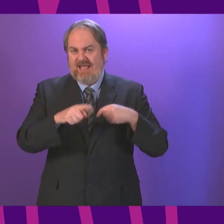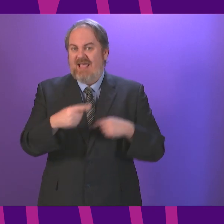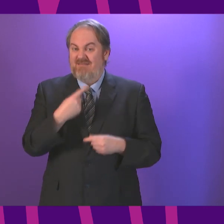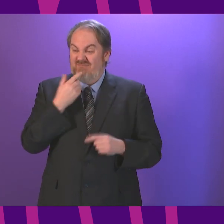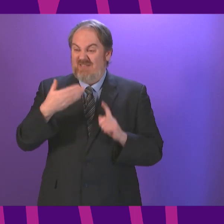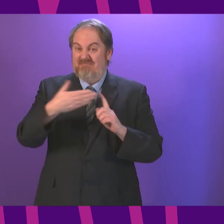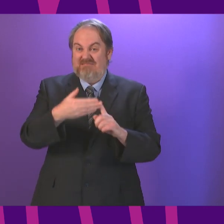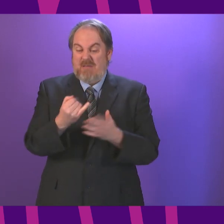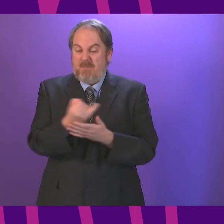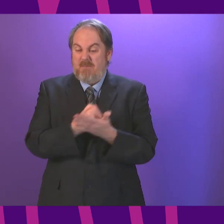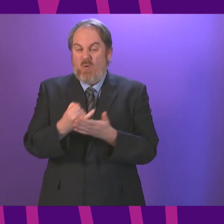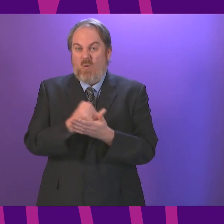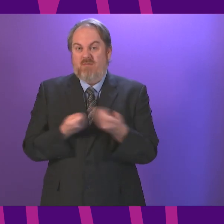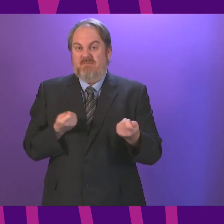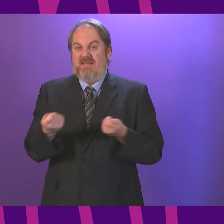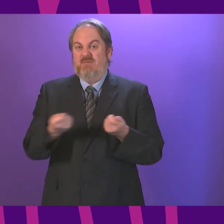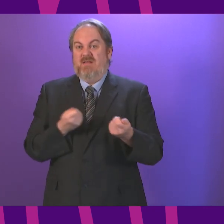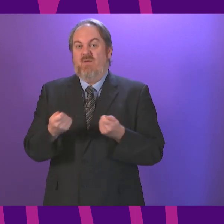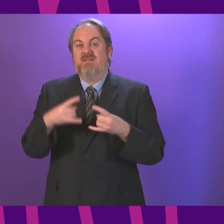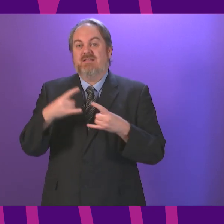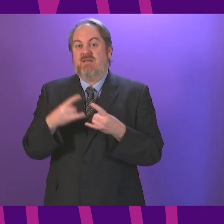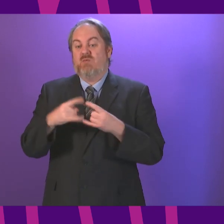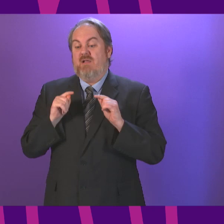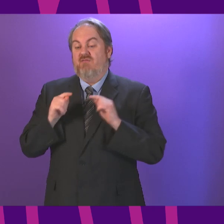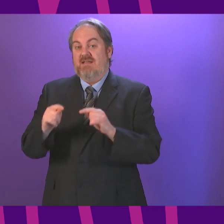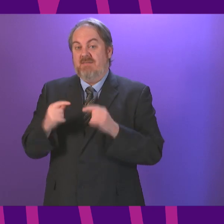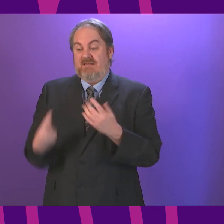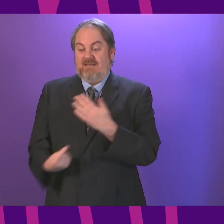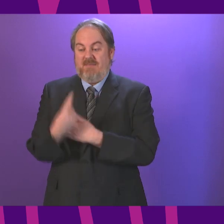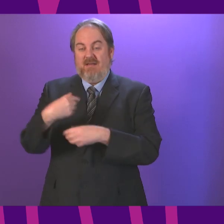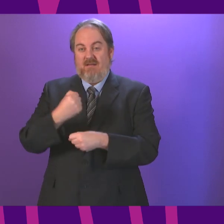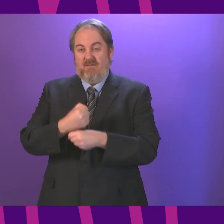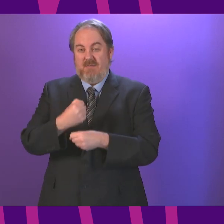of sexual harassment complaints. However, in my last First Minister’s question time, I want